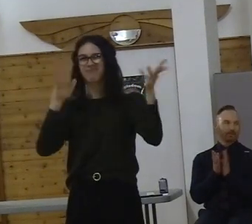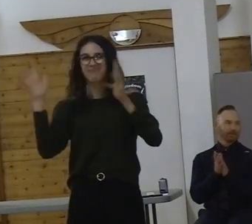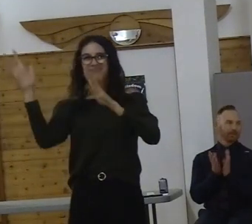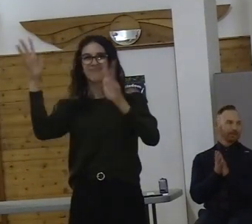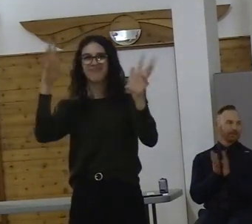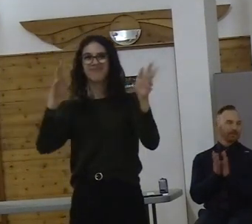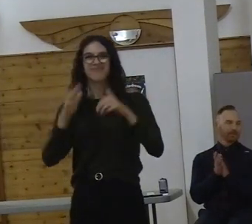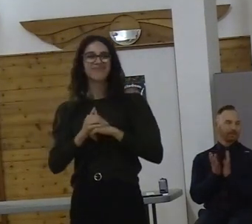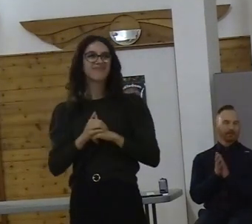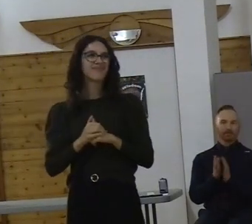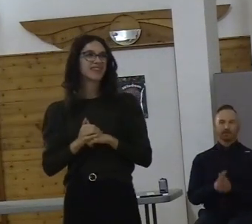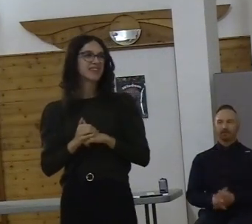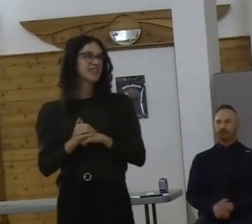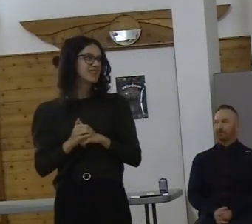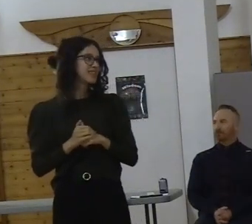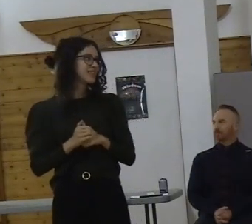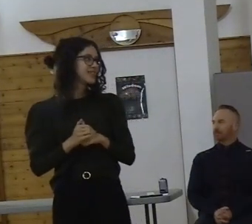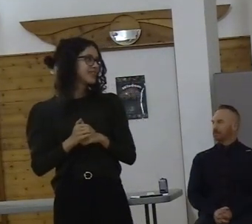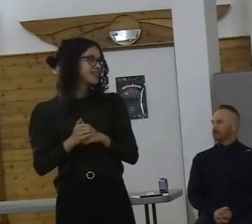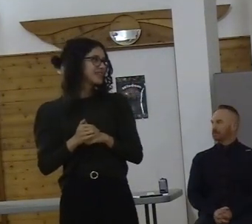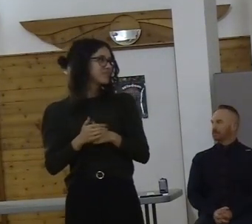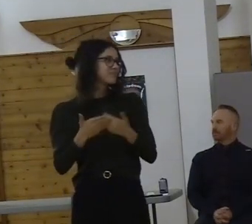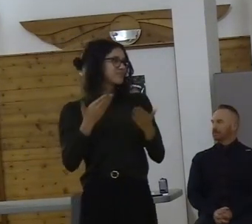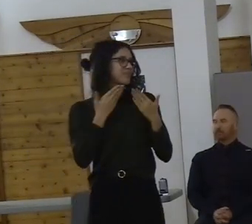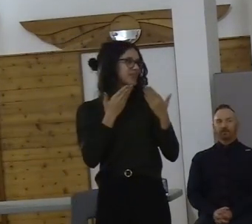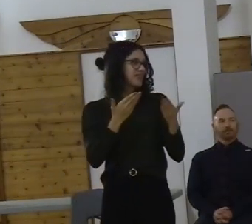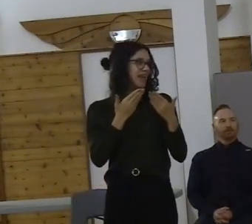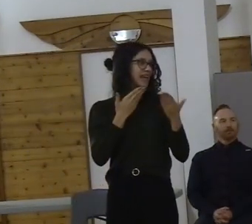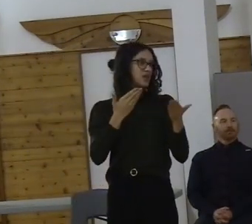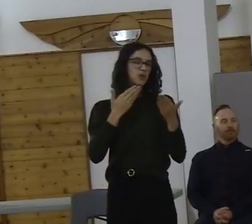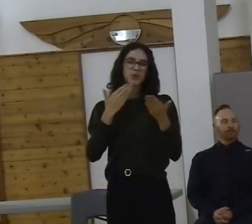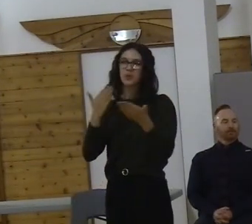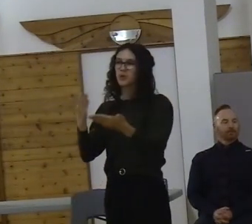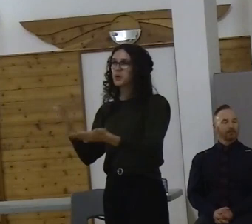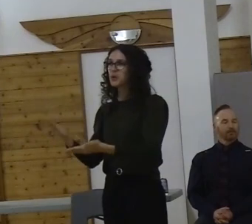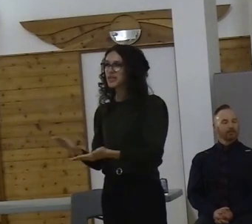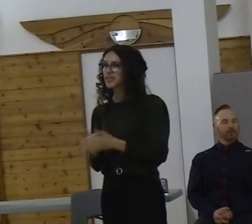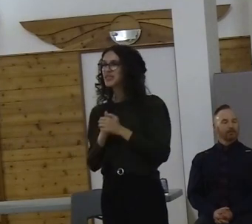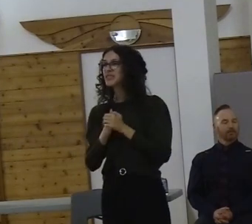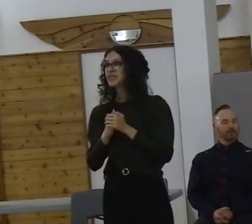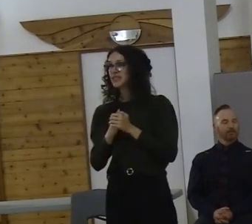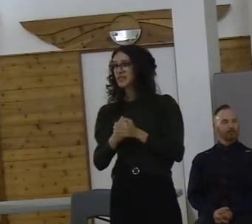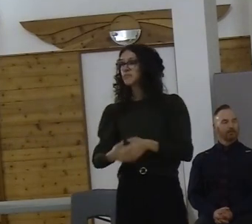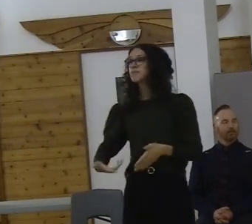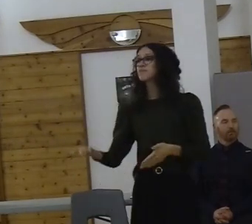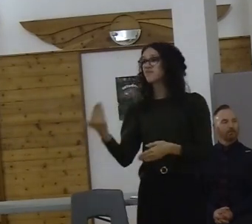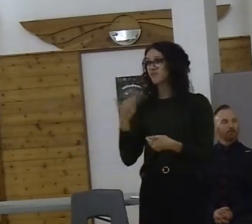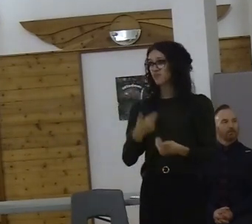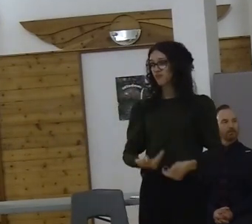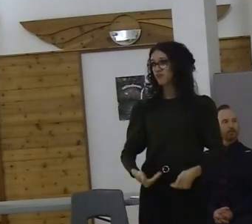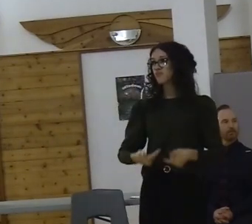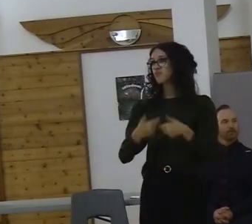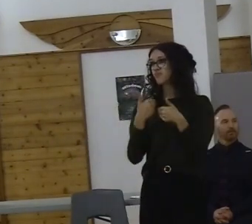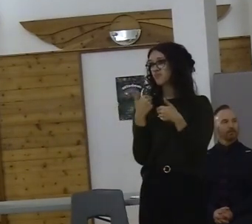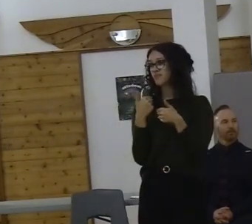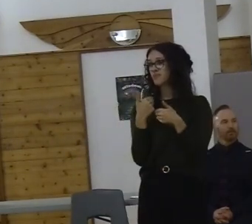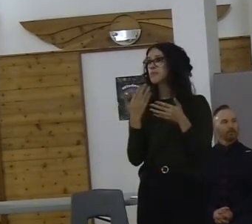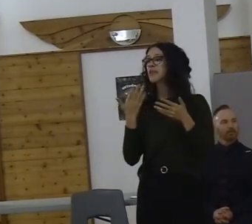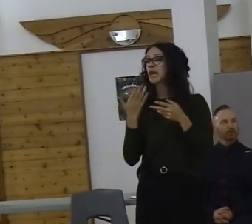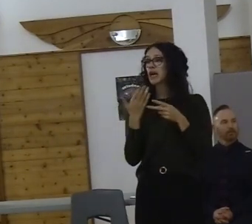My name is Jessica I'm from the I'm known by spirit as my first name